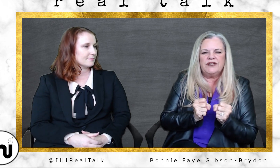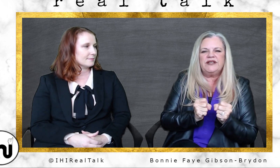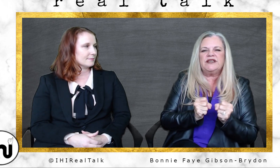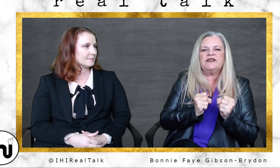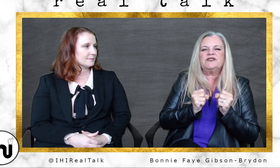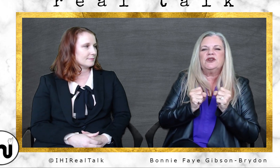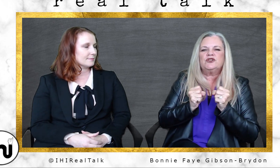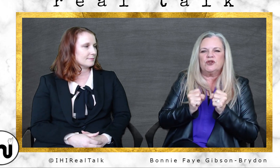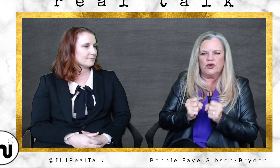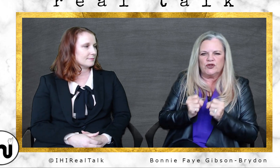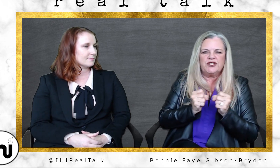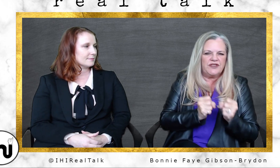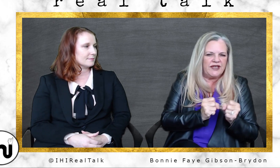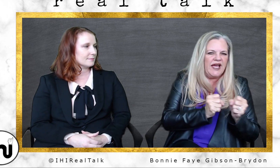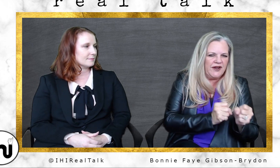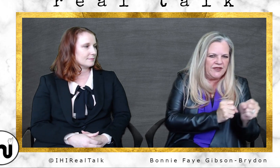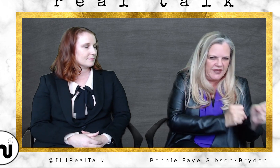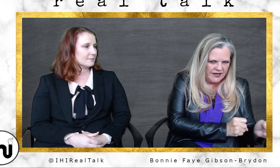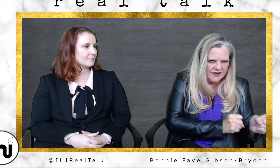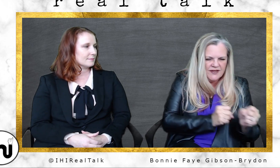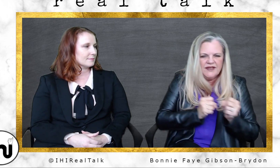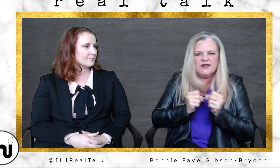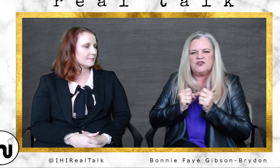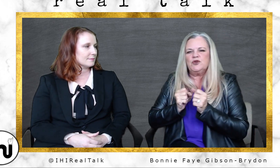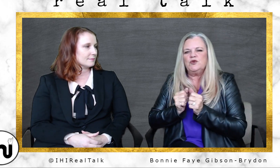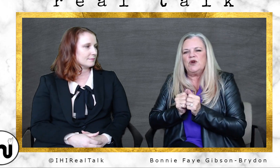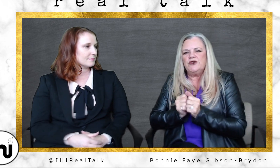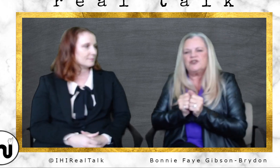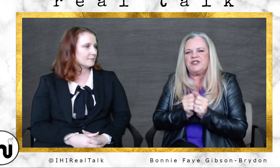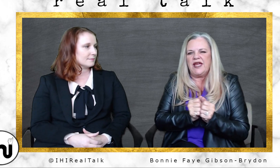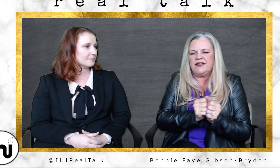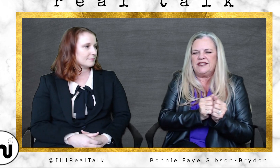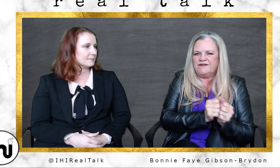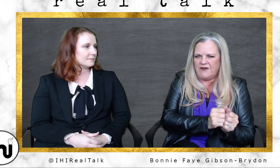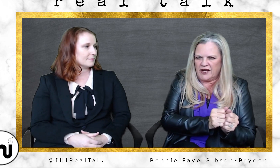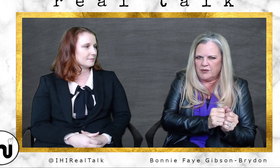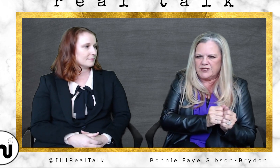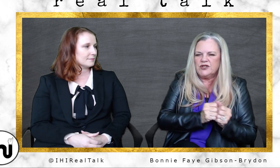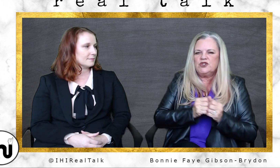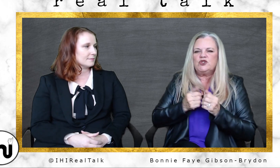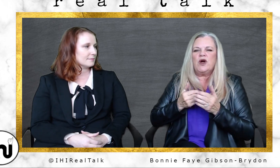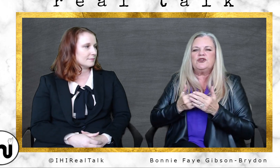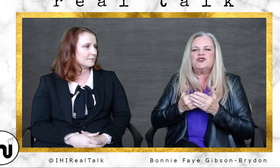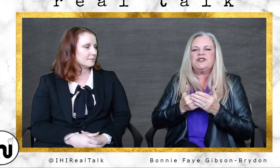it is to learn to think how to think. To understand the environment. To understand